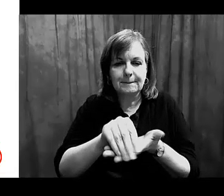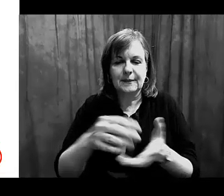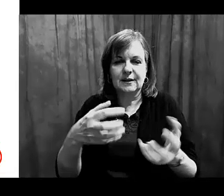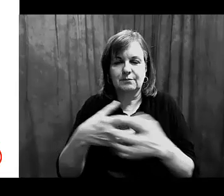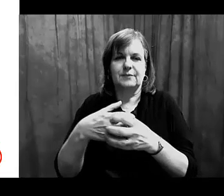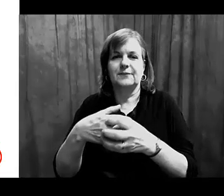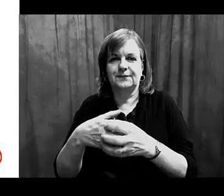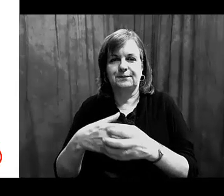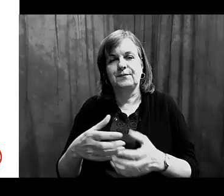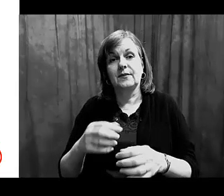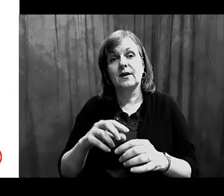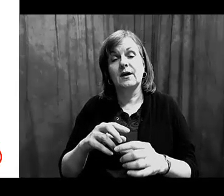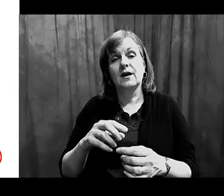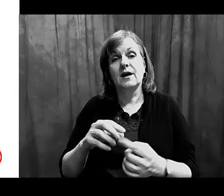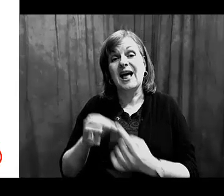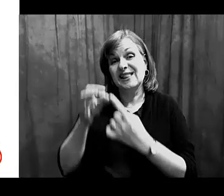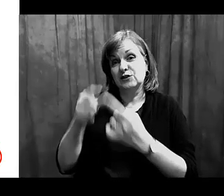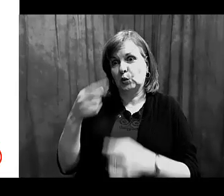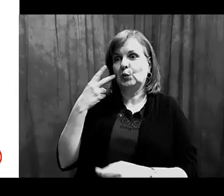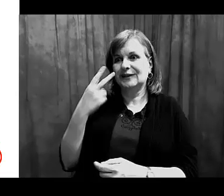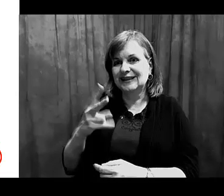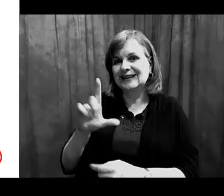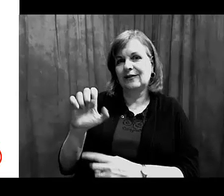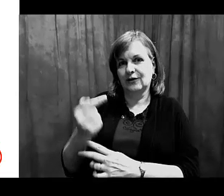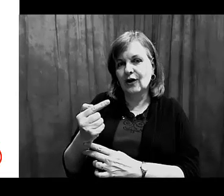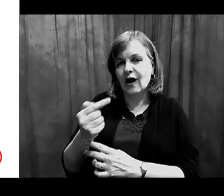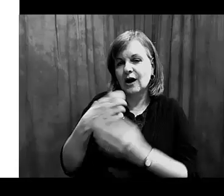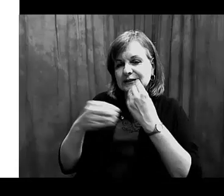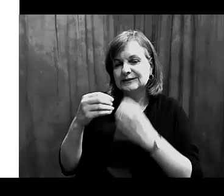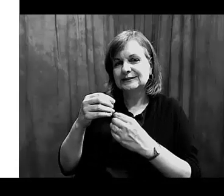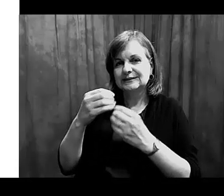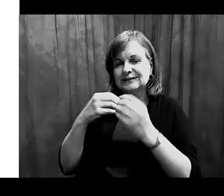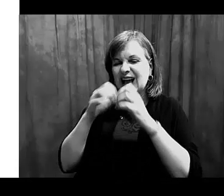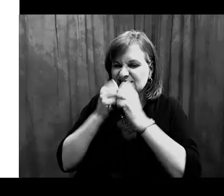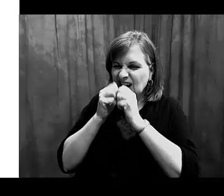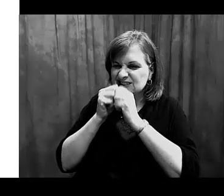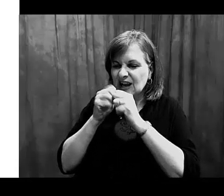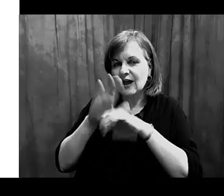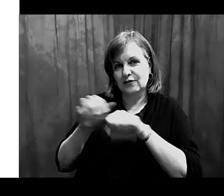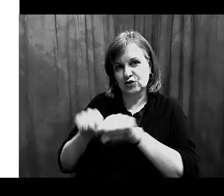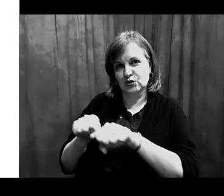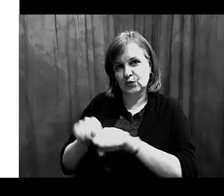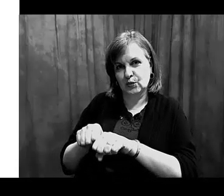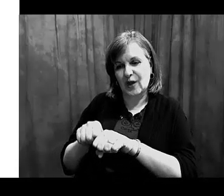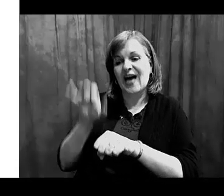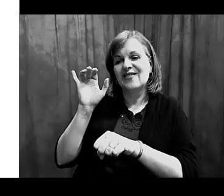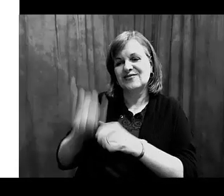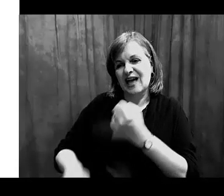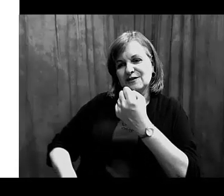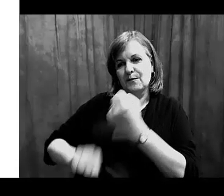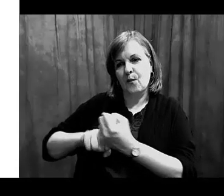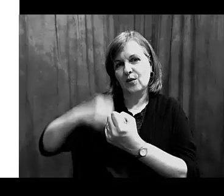who knows?!?! unless you actually see Rufus chewing shoes! Then you have good support of your